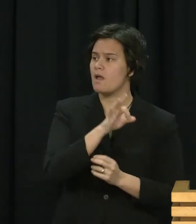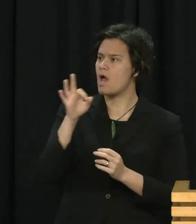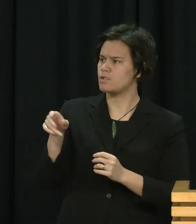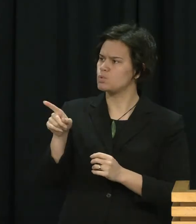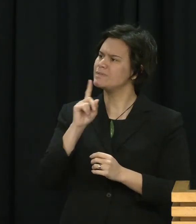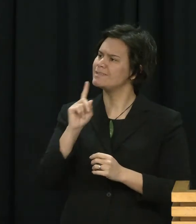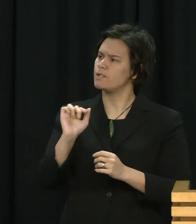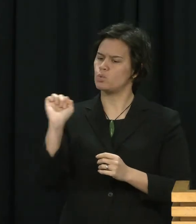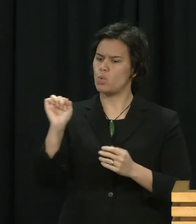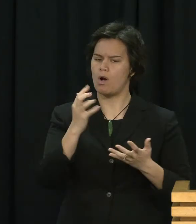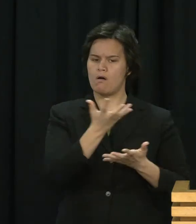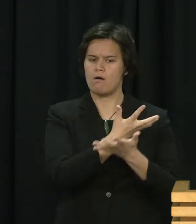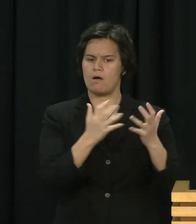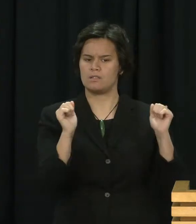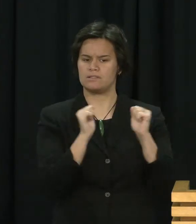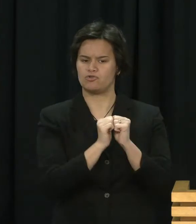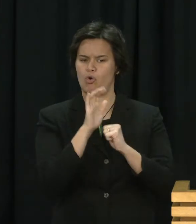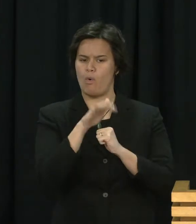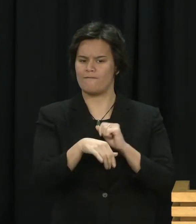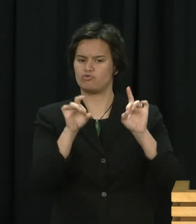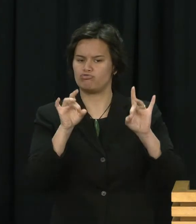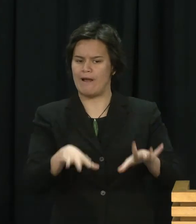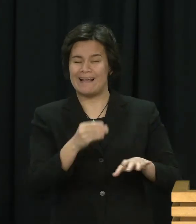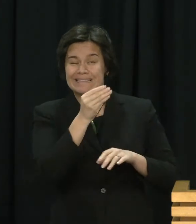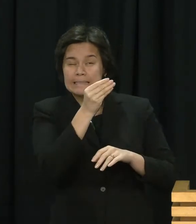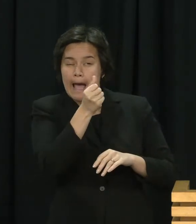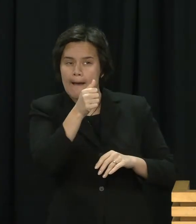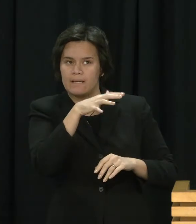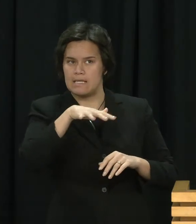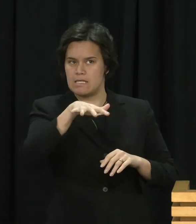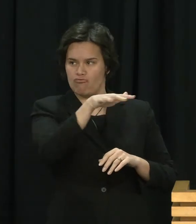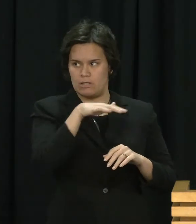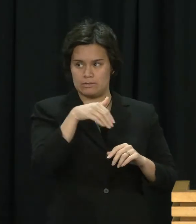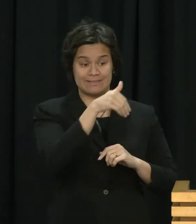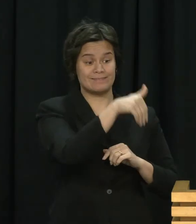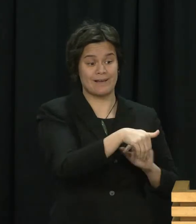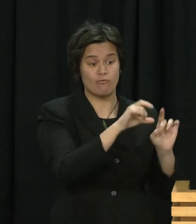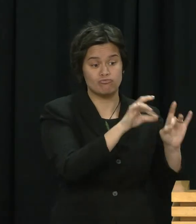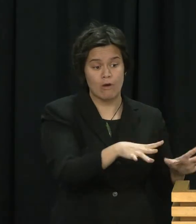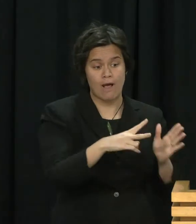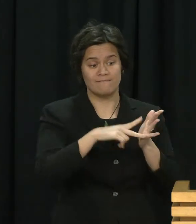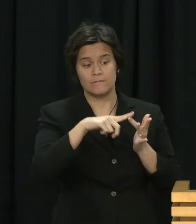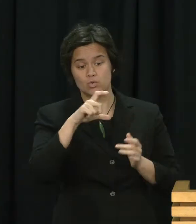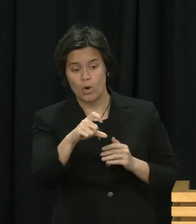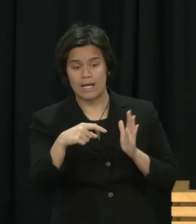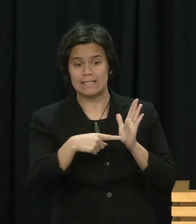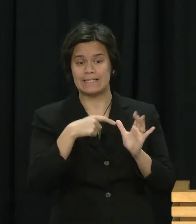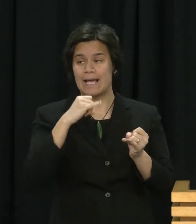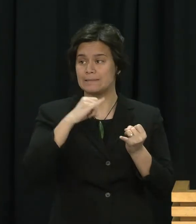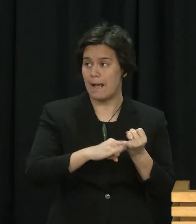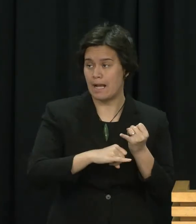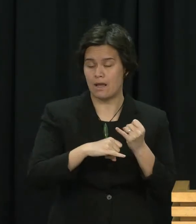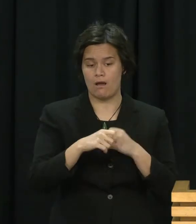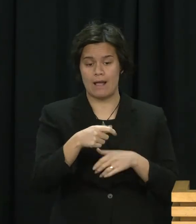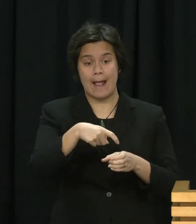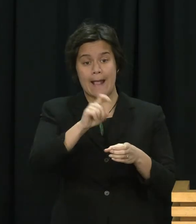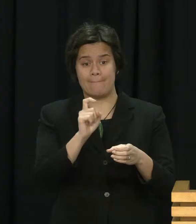push notification too. On borders again, you've described the opening on Monday as in principle. Can